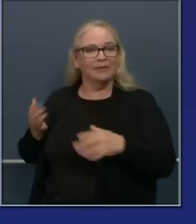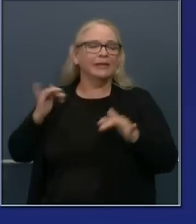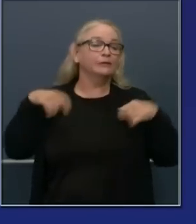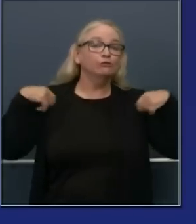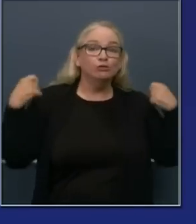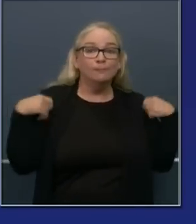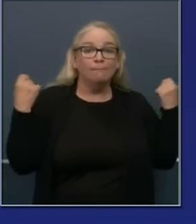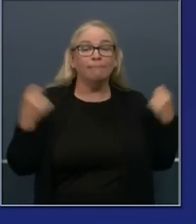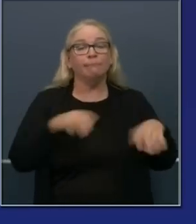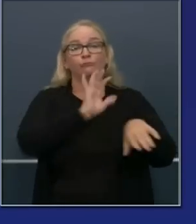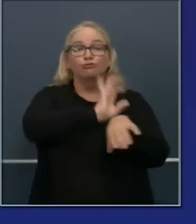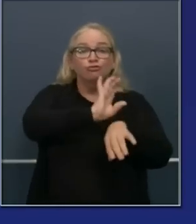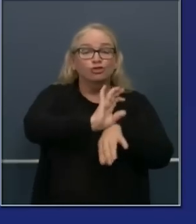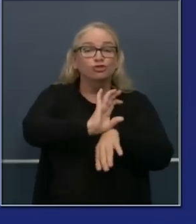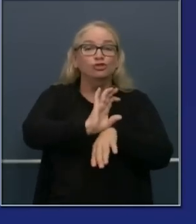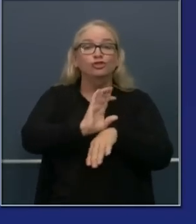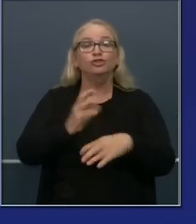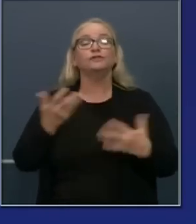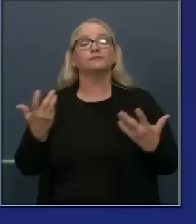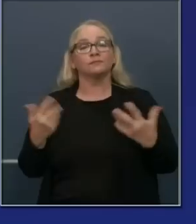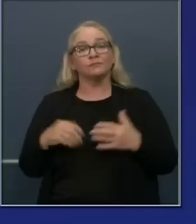UPDATE ON THE COUNTY LIST HERE